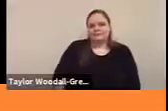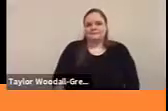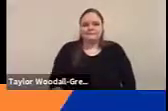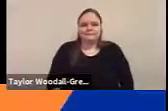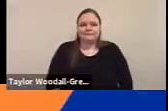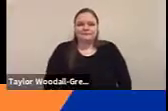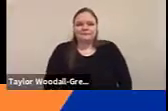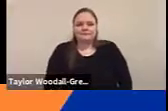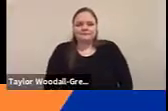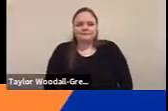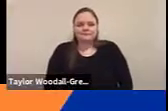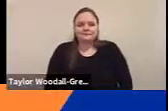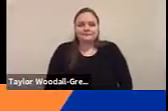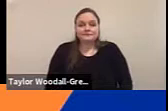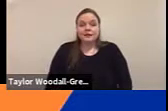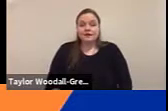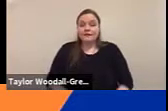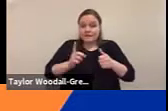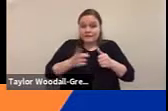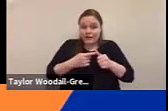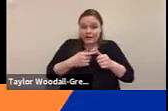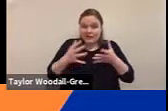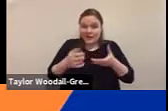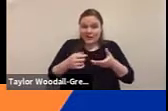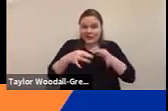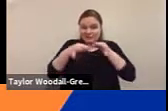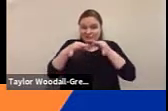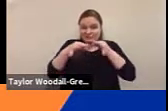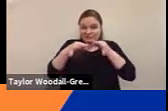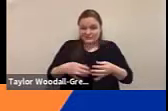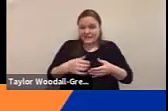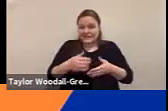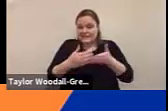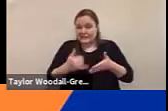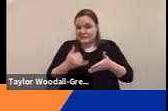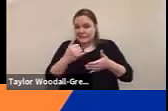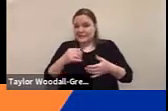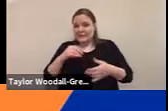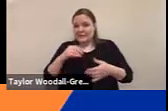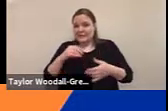But first, I wanna dispel some myths that a lot of people have about accessible design.